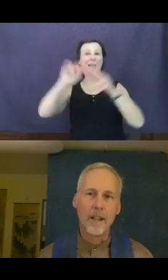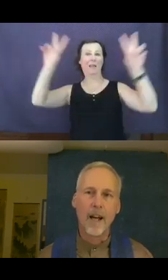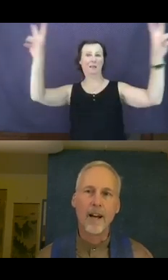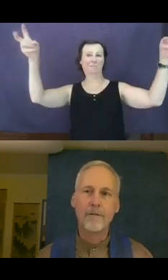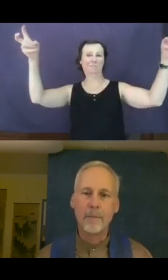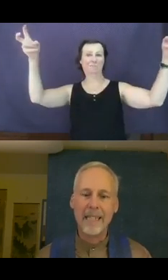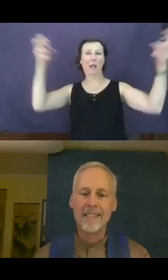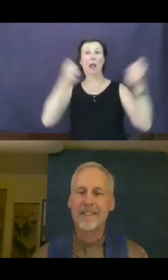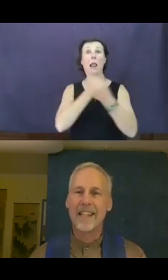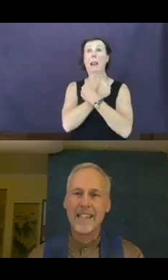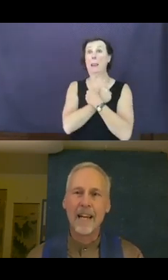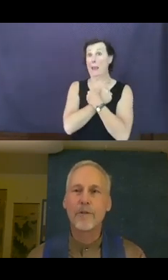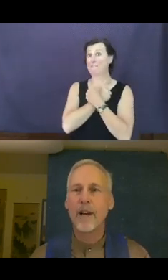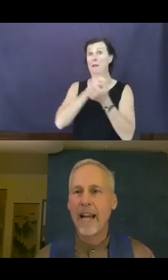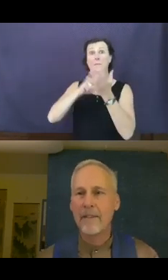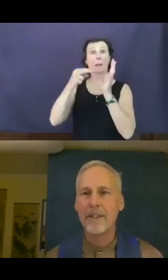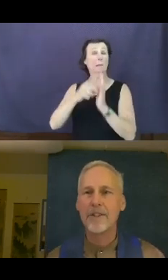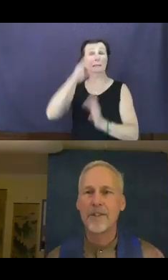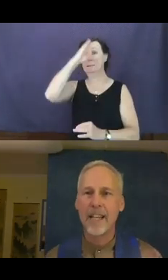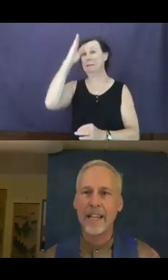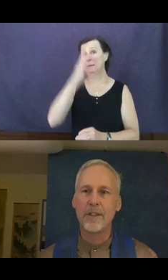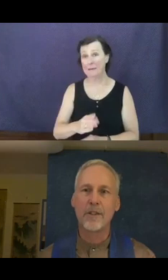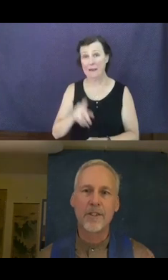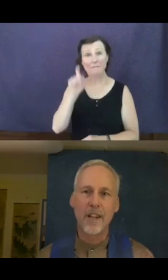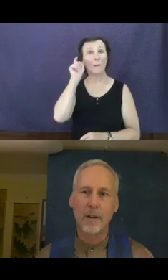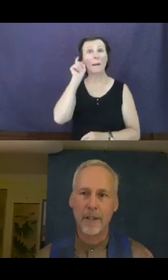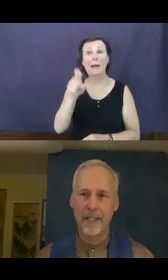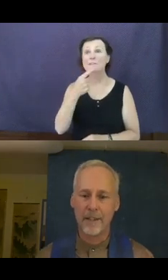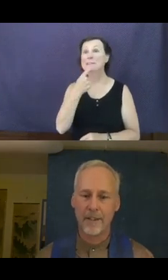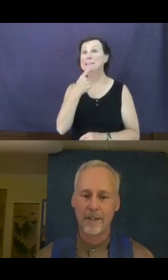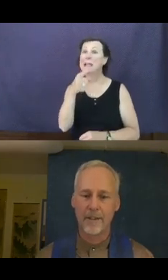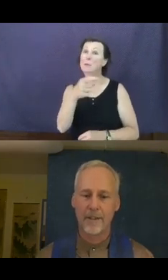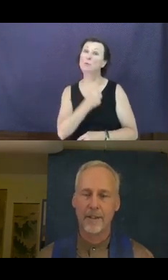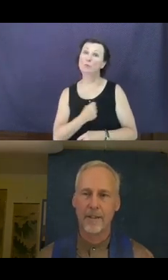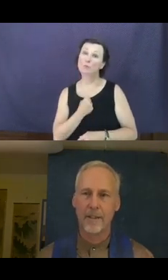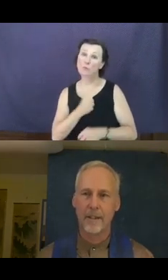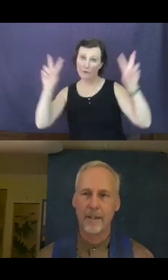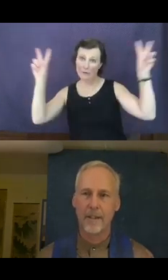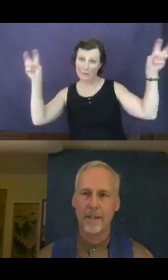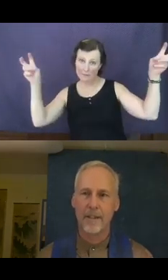"Love means never having to say you're sorry."